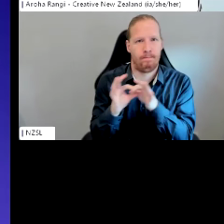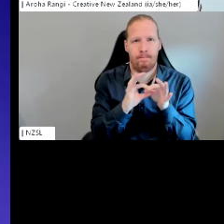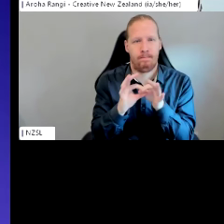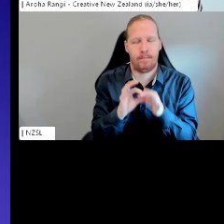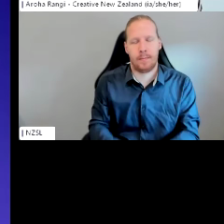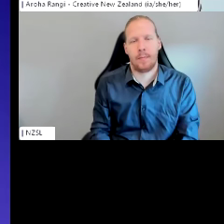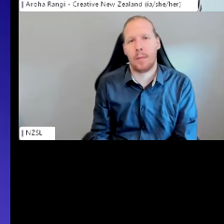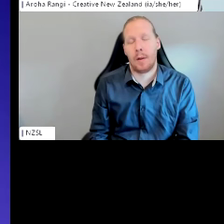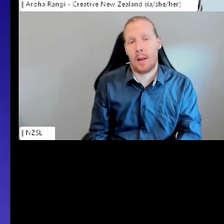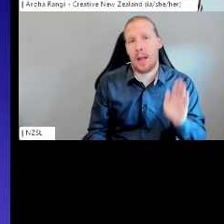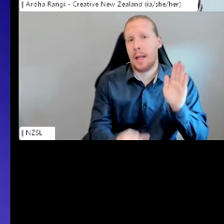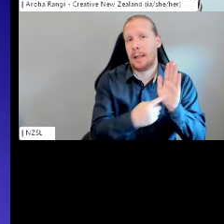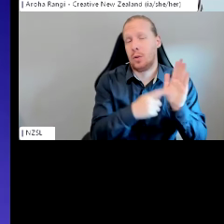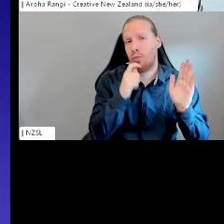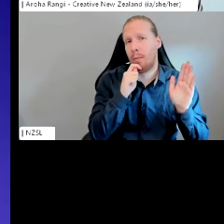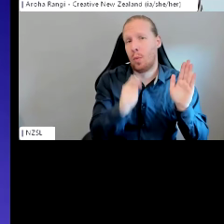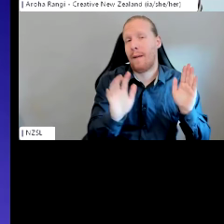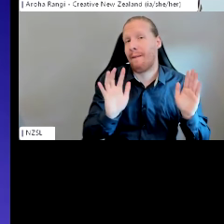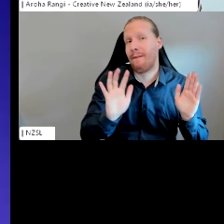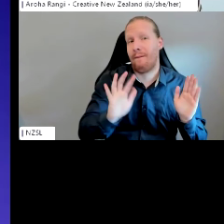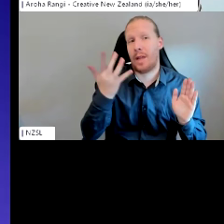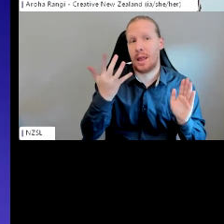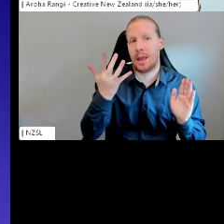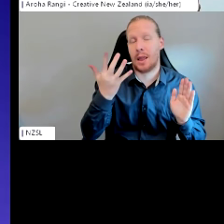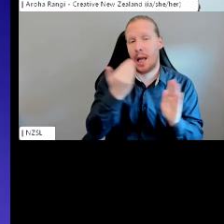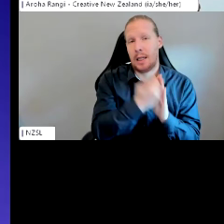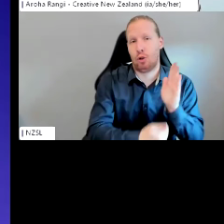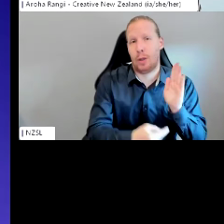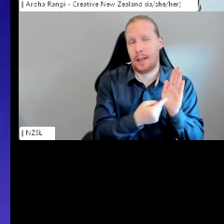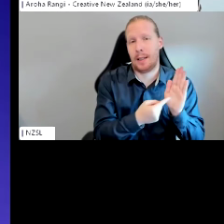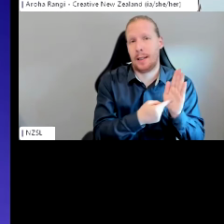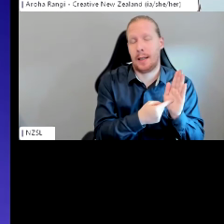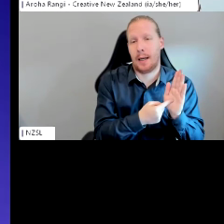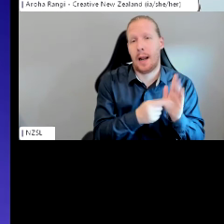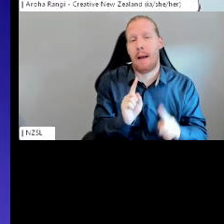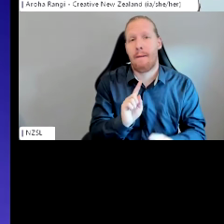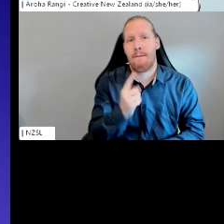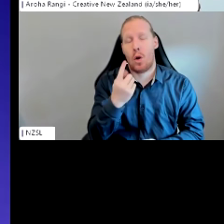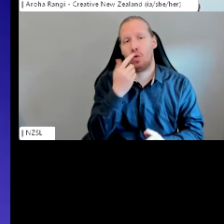report is the fifth edition of audience atlas Aotearoa the first report provided in 2011. So we